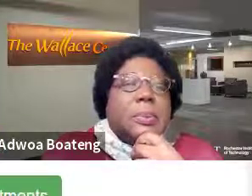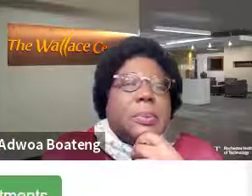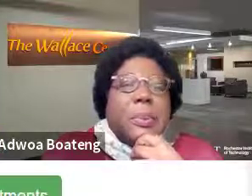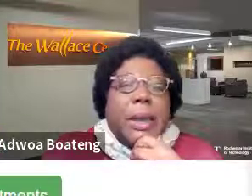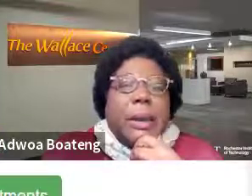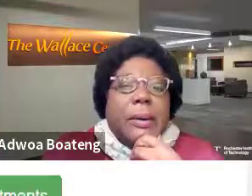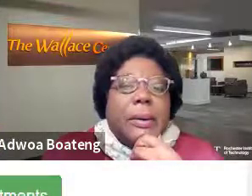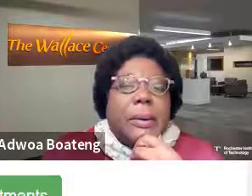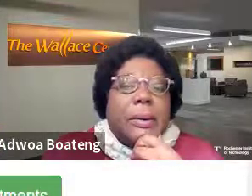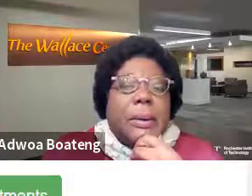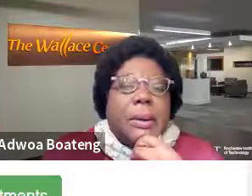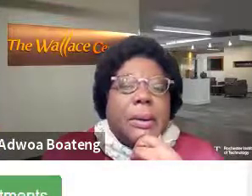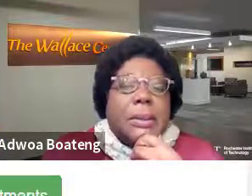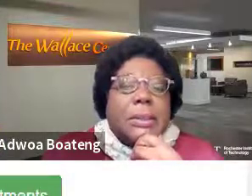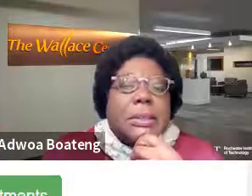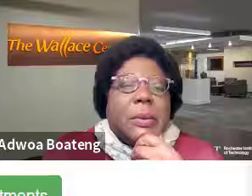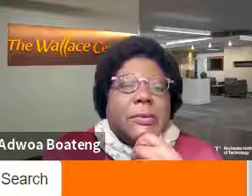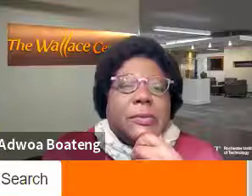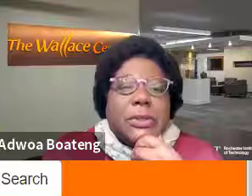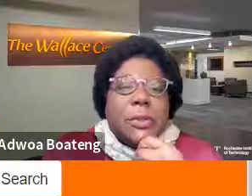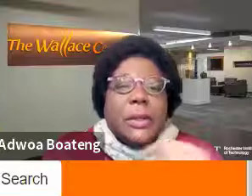Adwoa Boateng: Repair start with the first one.